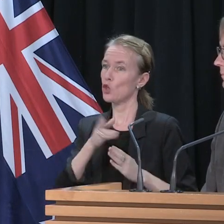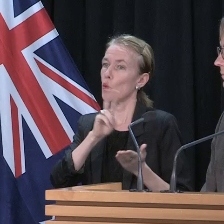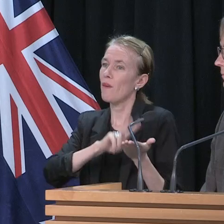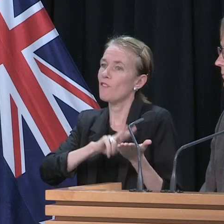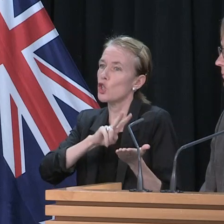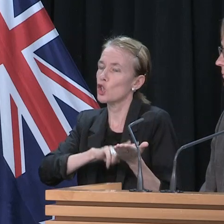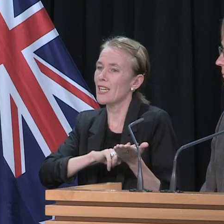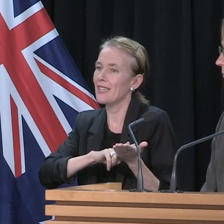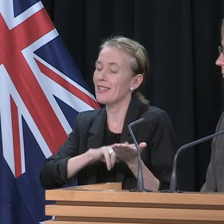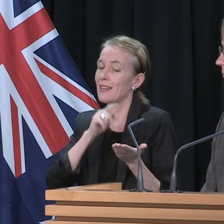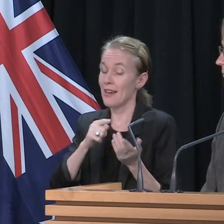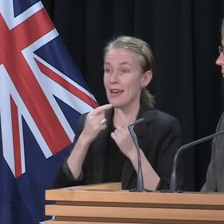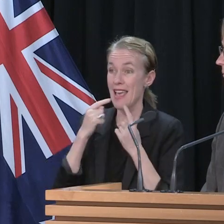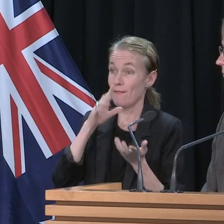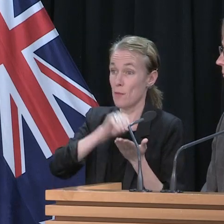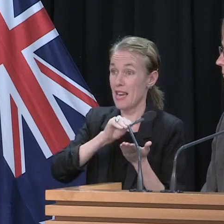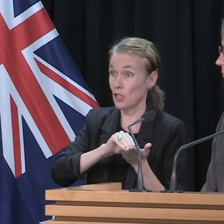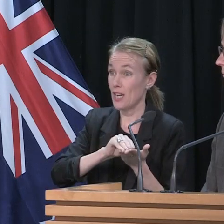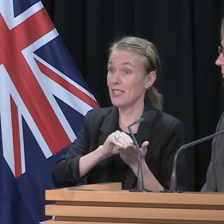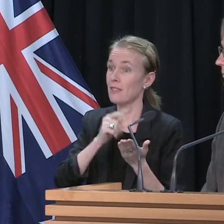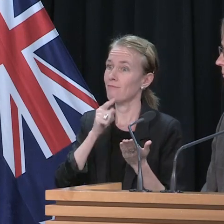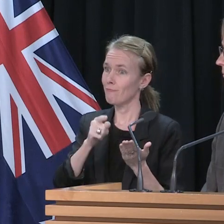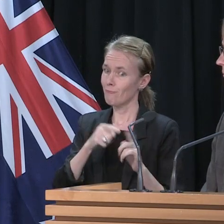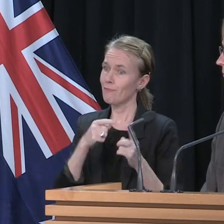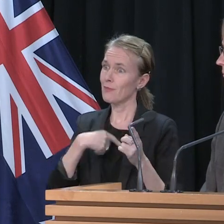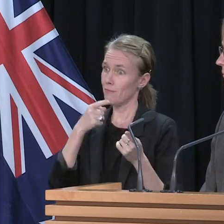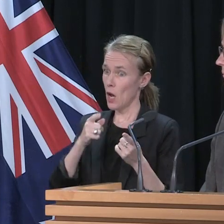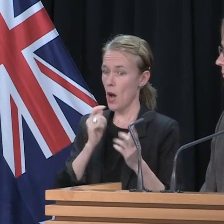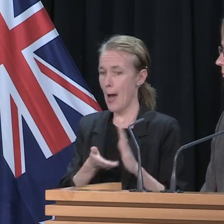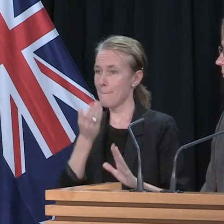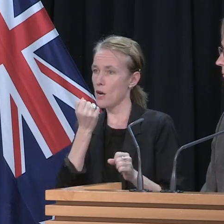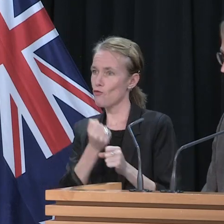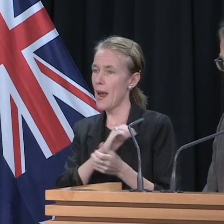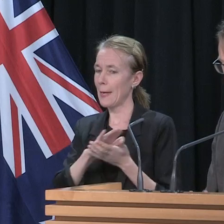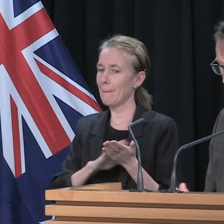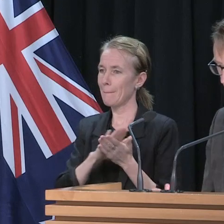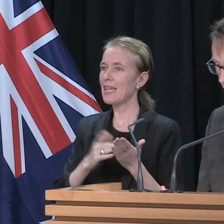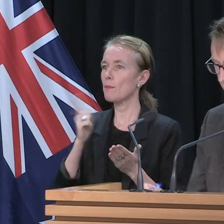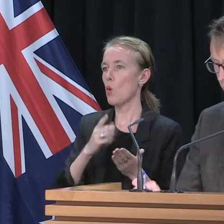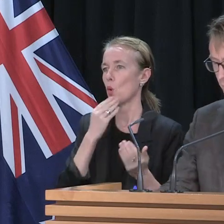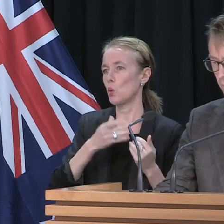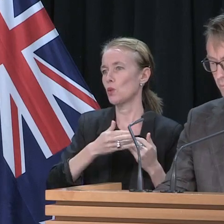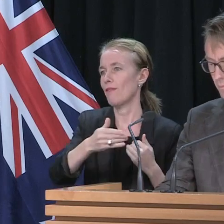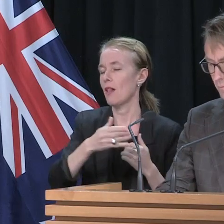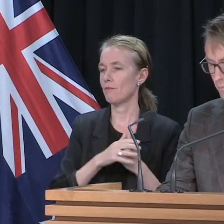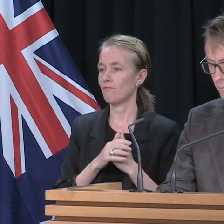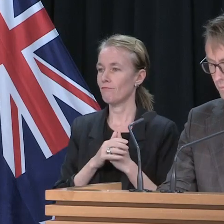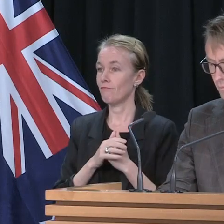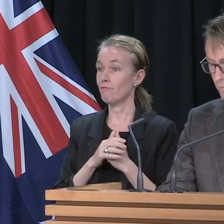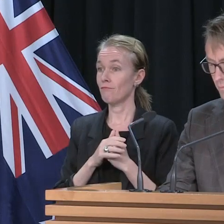being stored in a usable format for contact tracing where some of those other systems is - would require